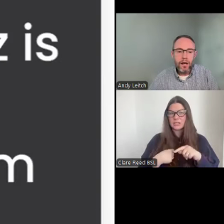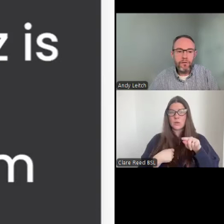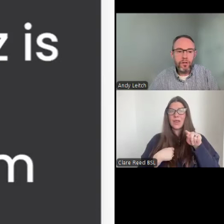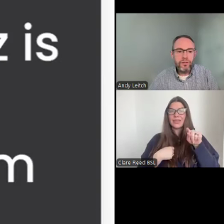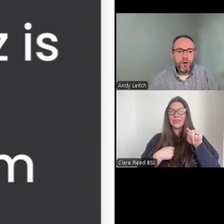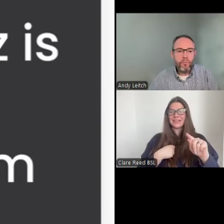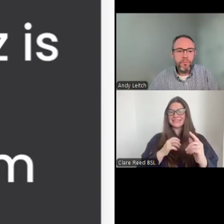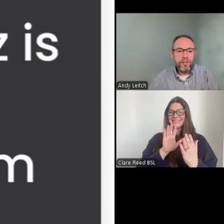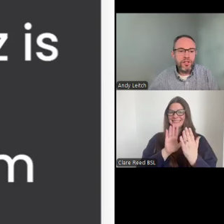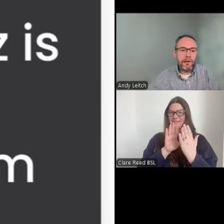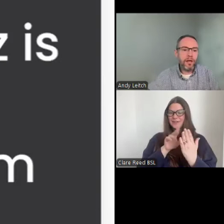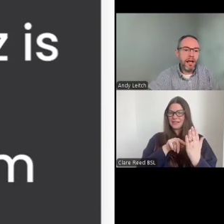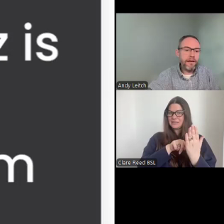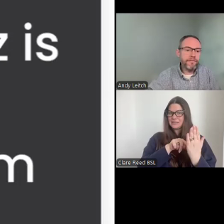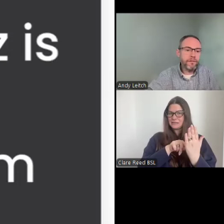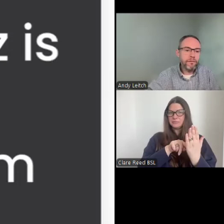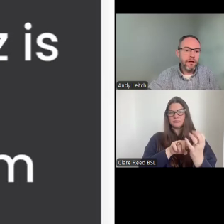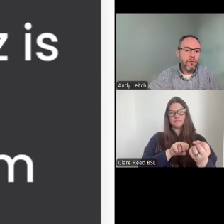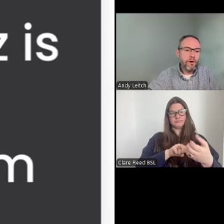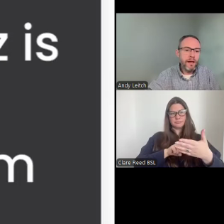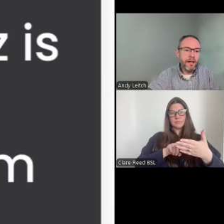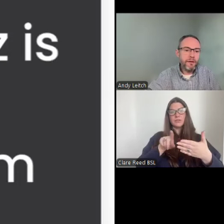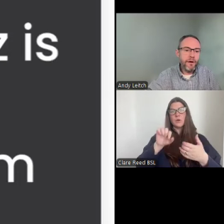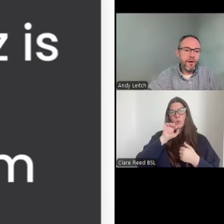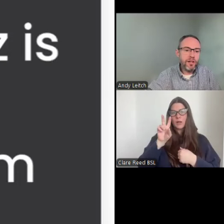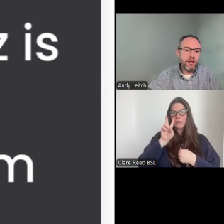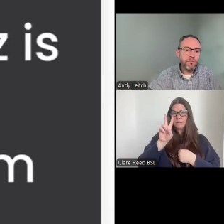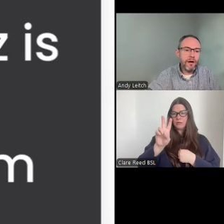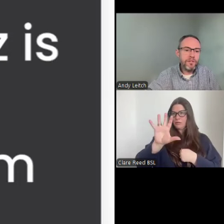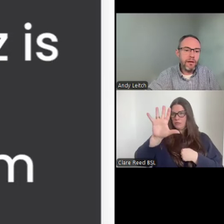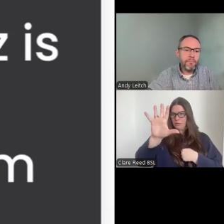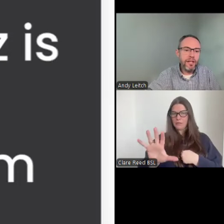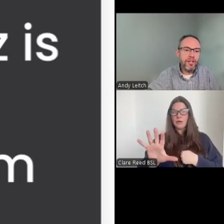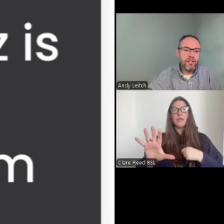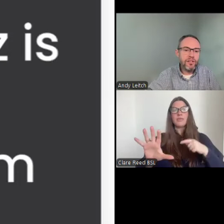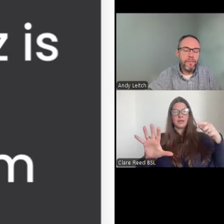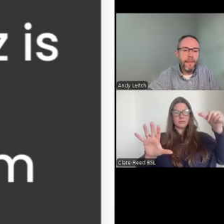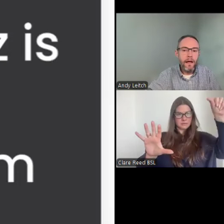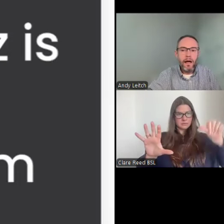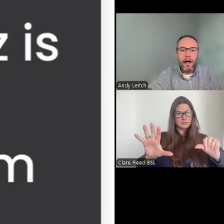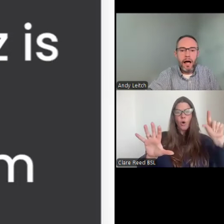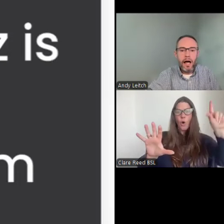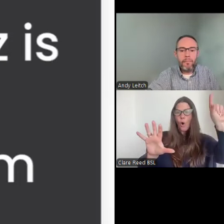I've got some options down the left. We're really going to be focusing on website and pages.